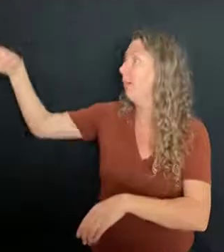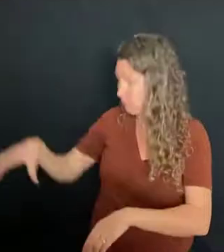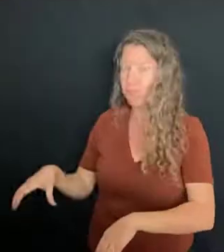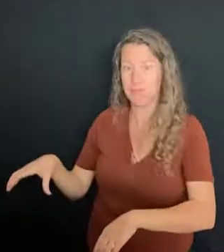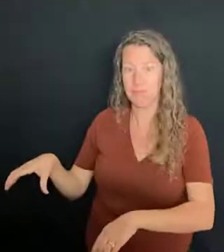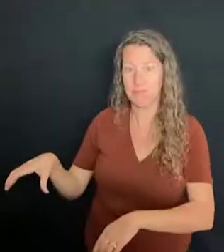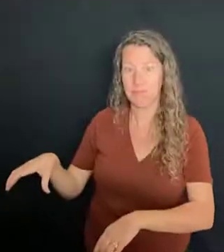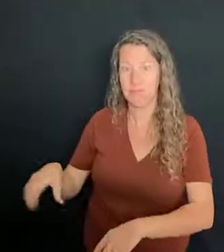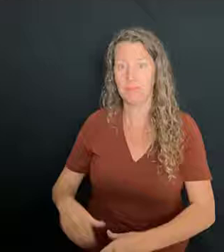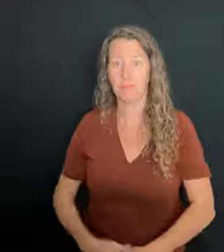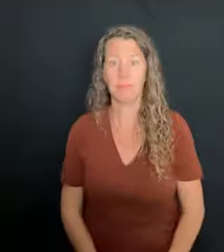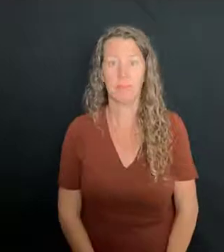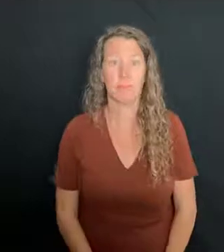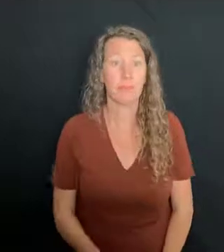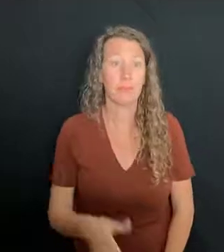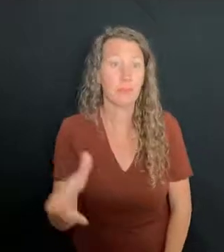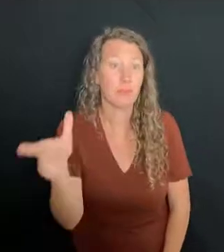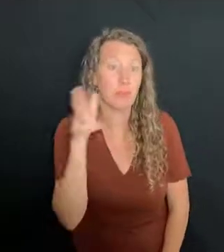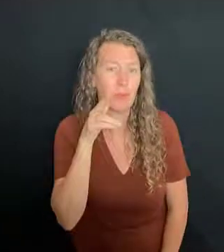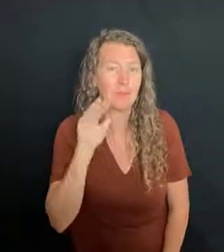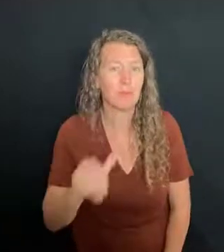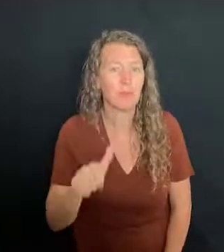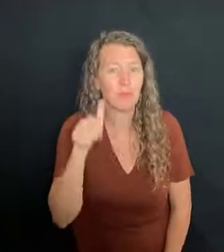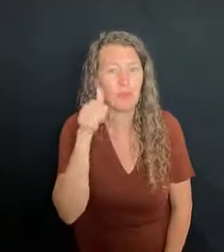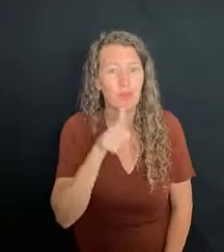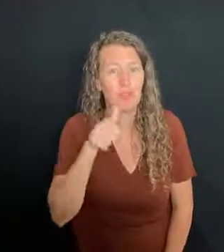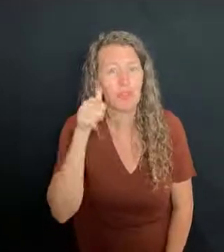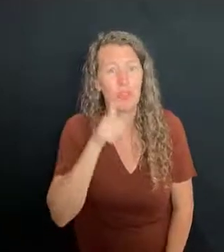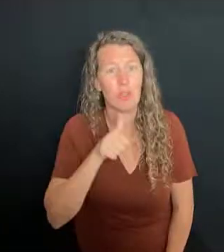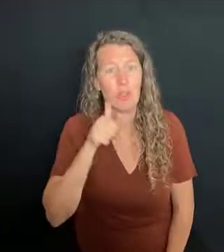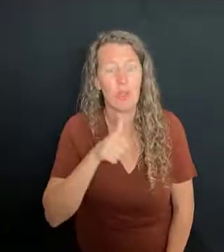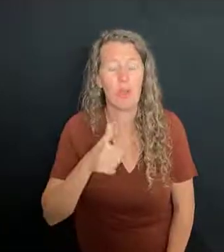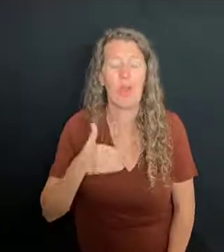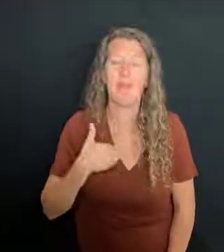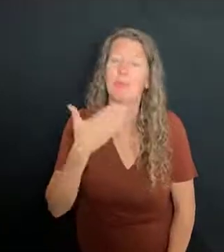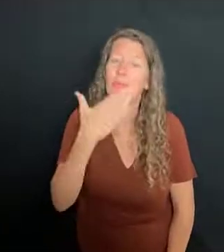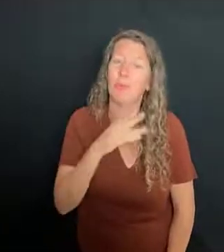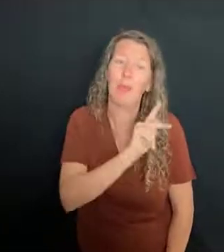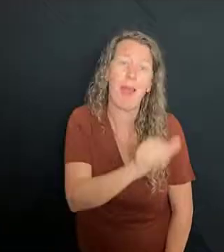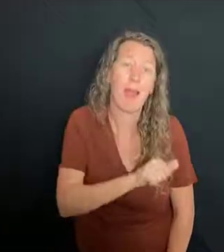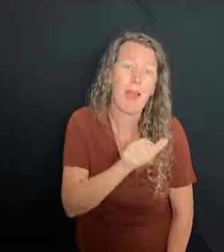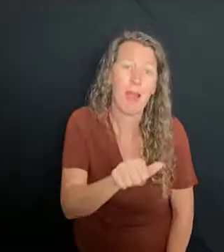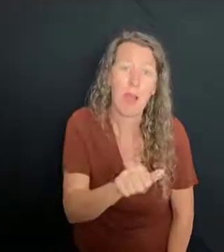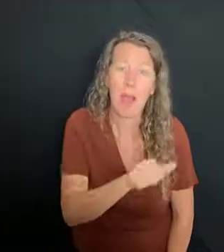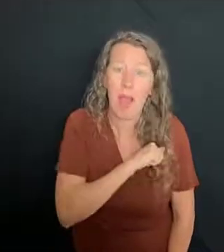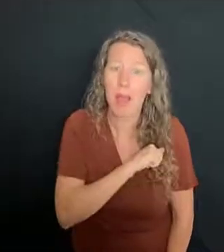[Esther Geiger] Rosalee was a little girl with a big spirit and an even bigger heart.